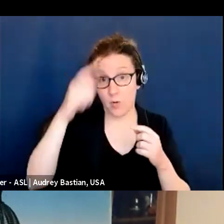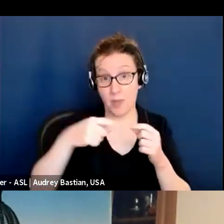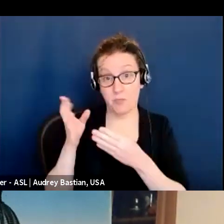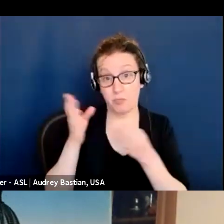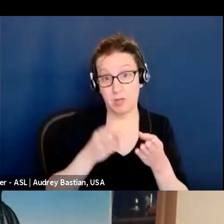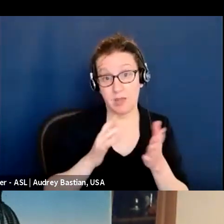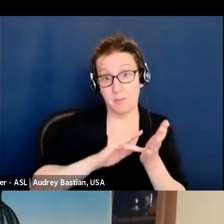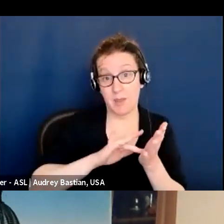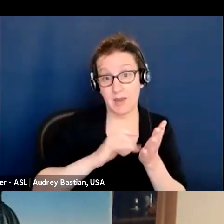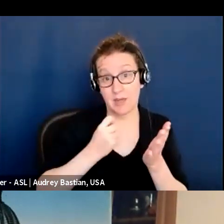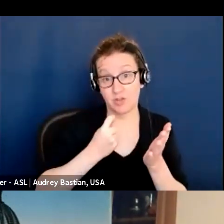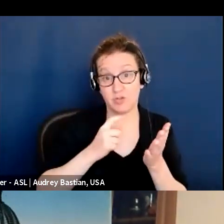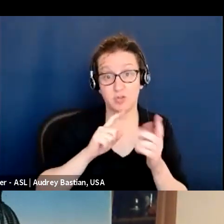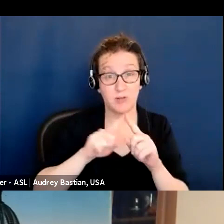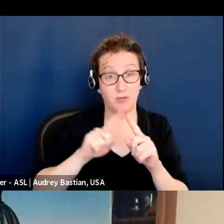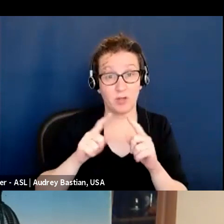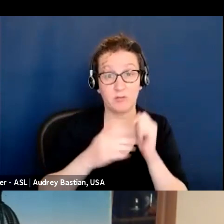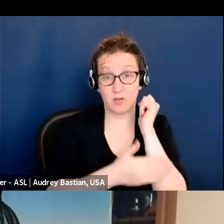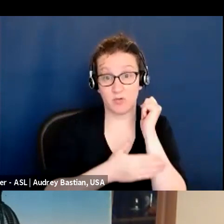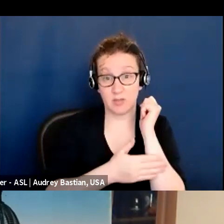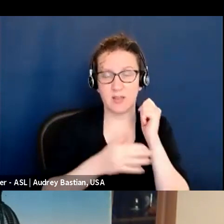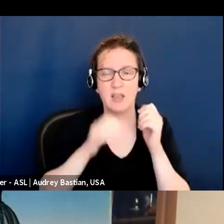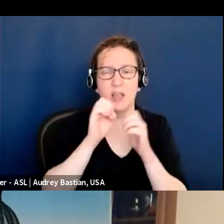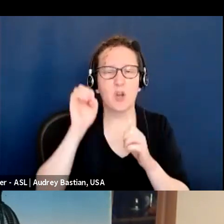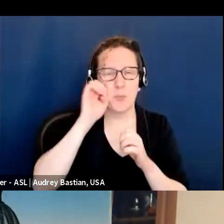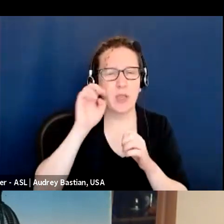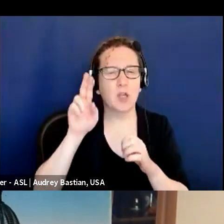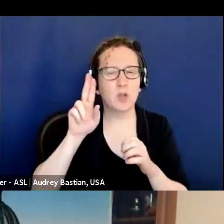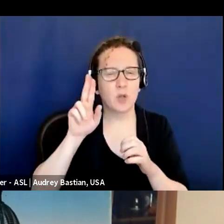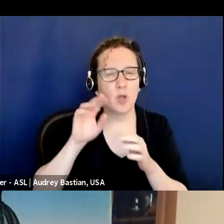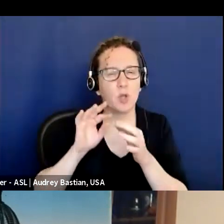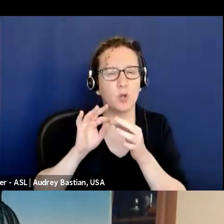a different countries and I know the European Union kind of has its own set of standards.